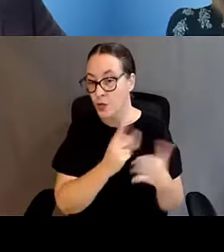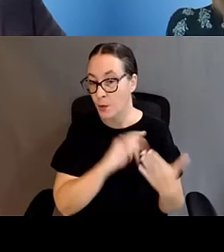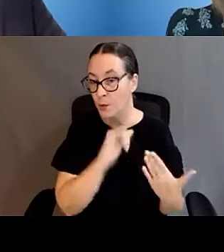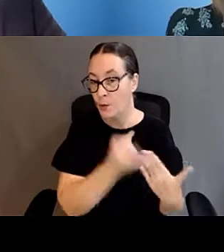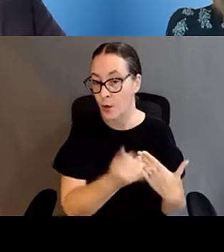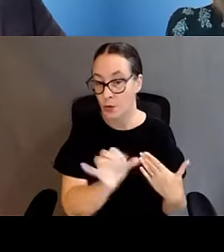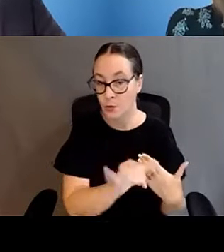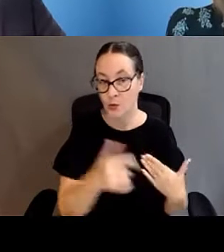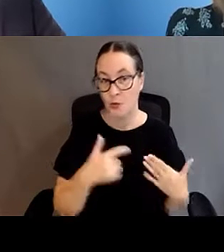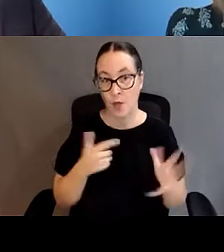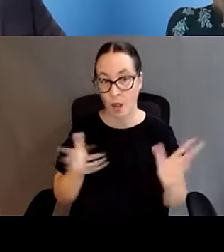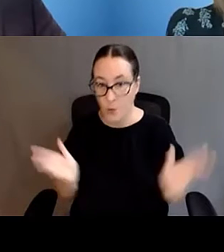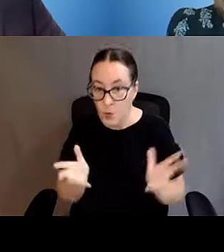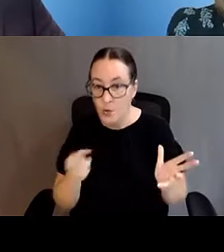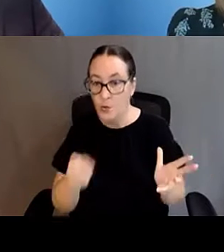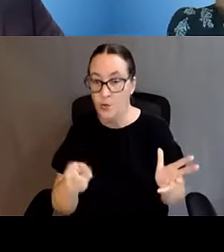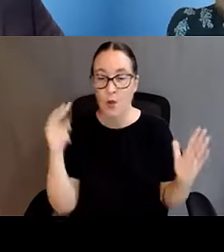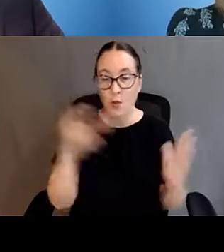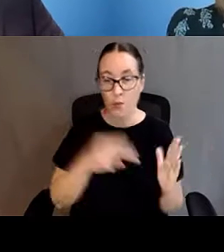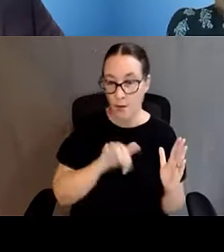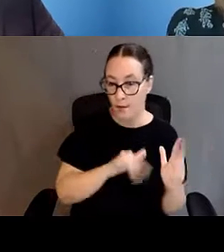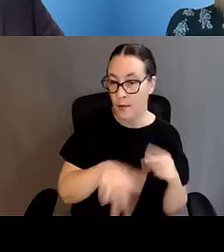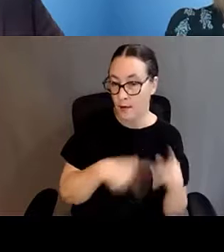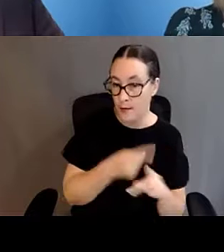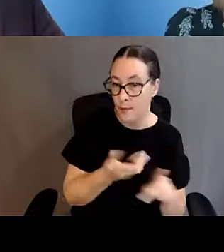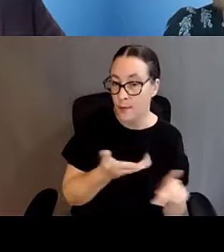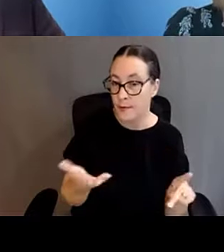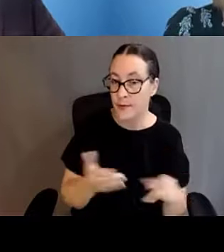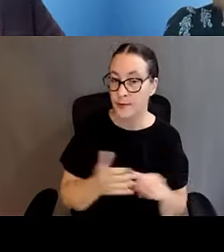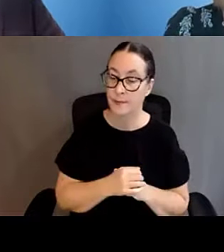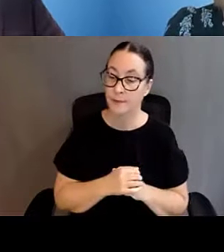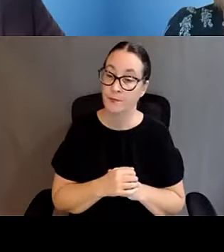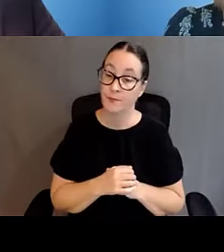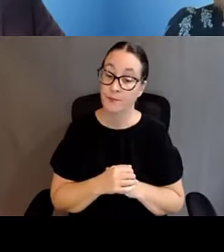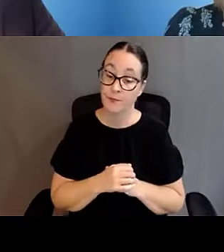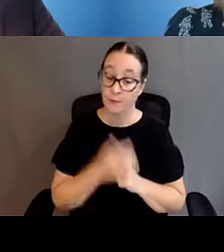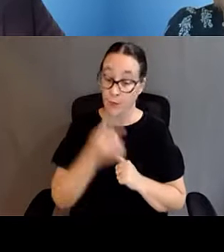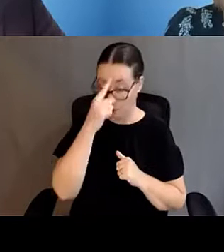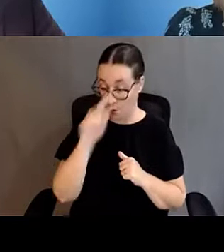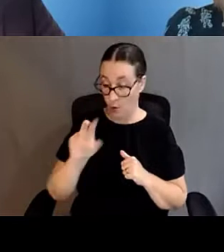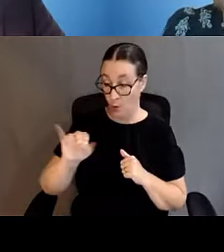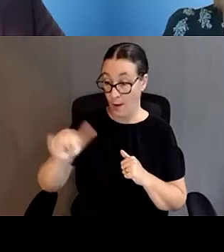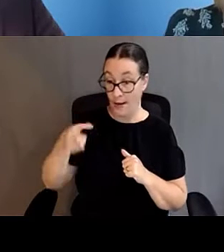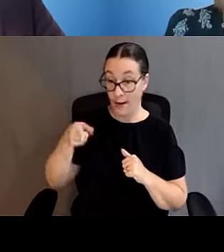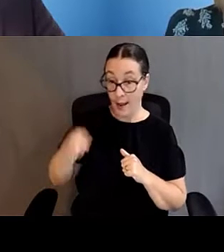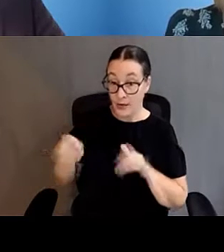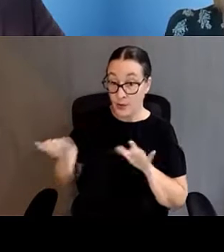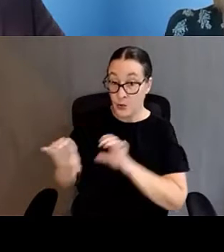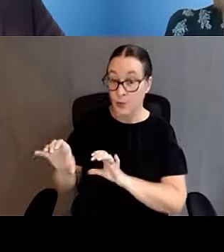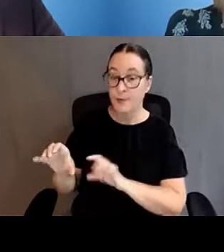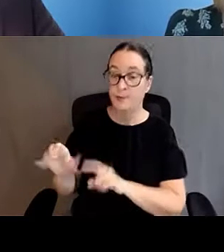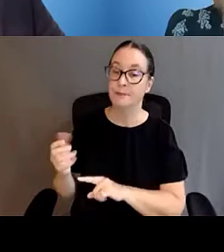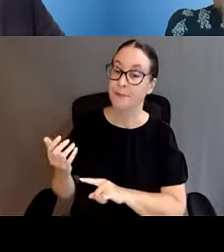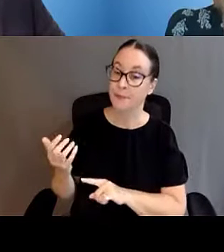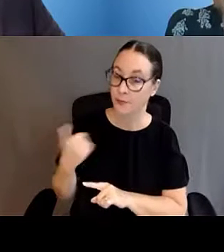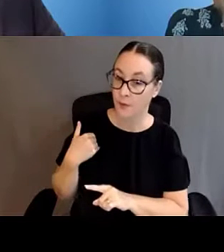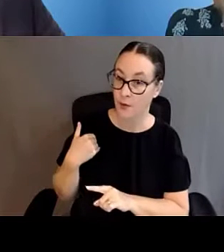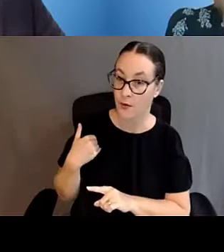to look into things like that. In terms of what NIH is doing, there is a number of sample plans